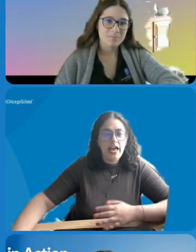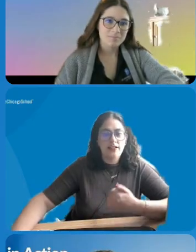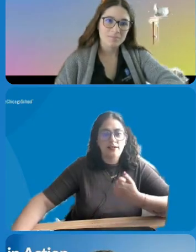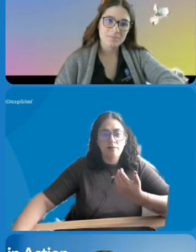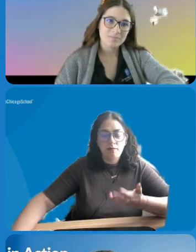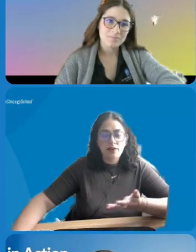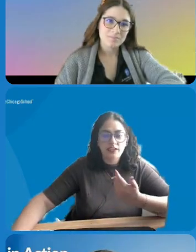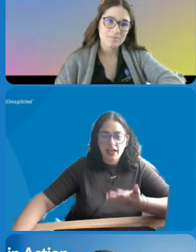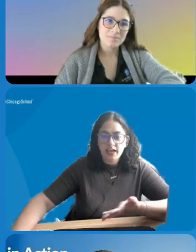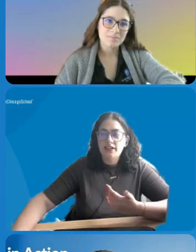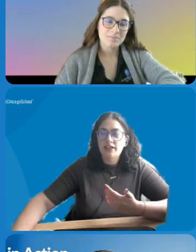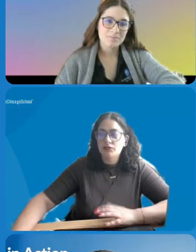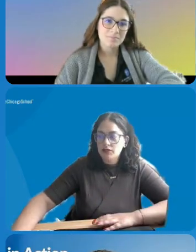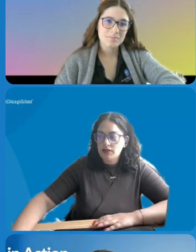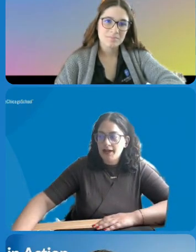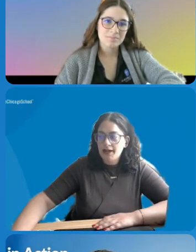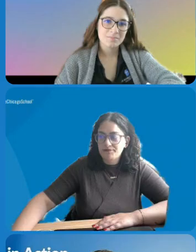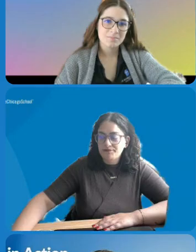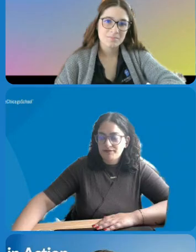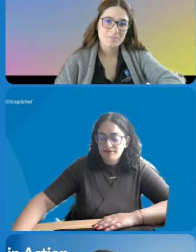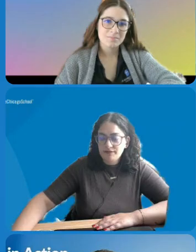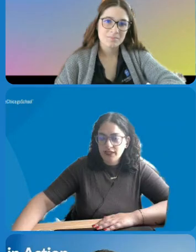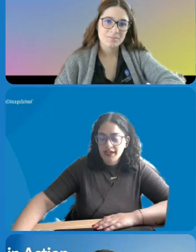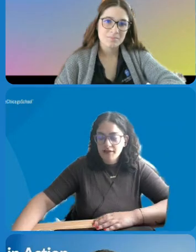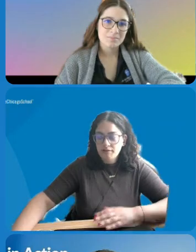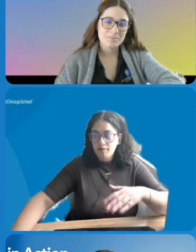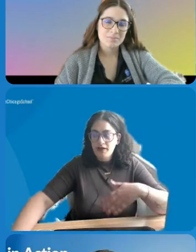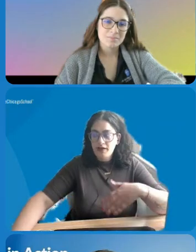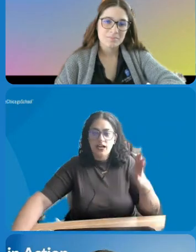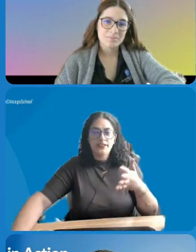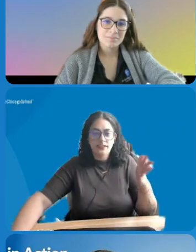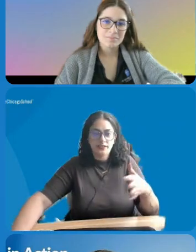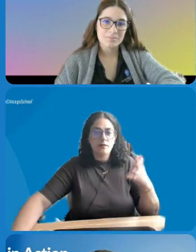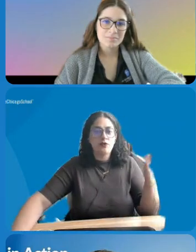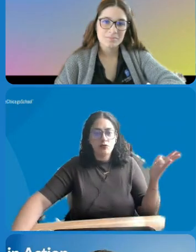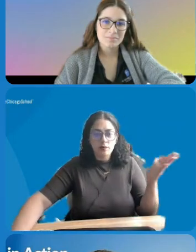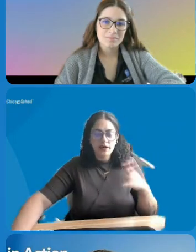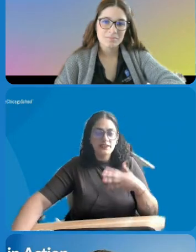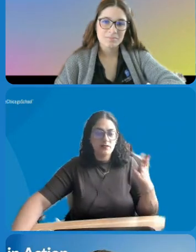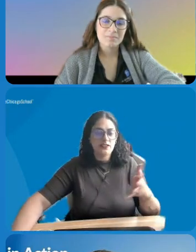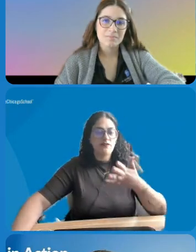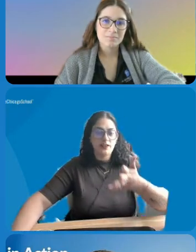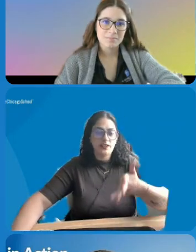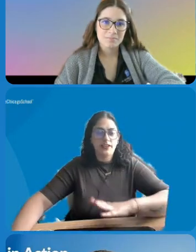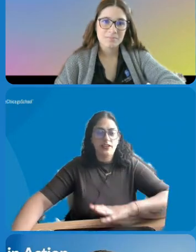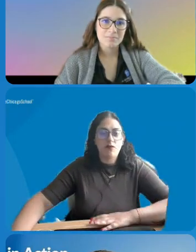and building in those kind of basic assessment rubrics specifically for your